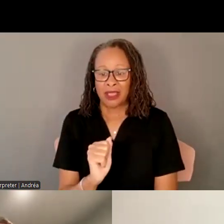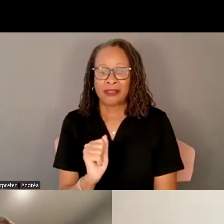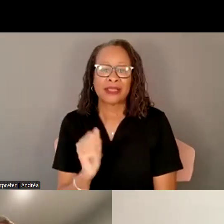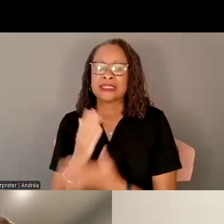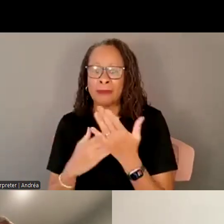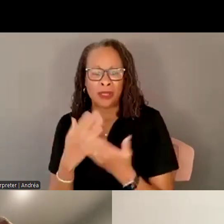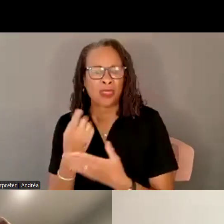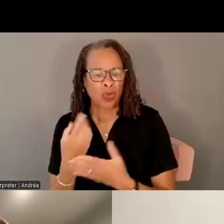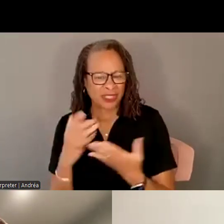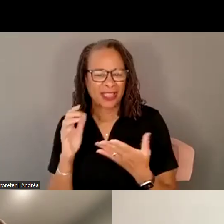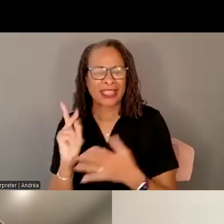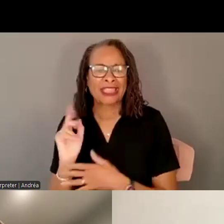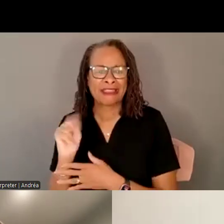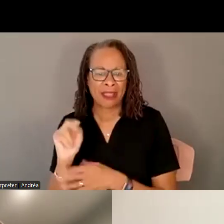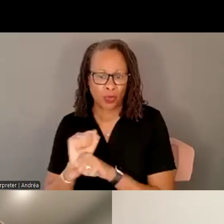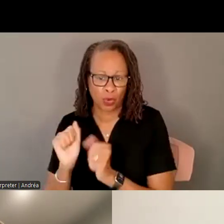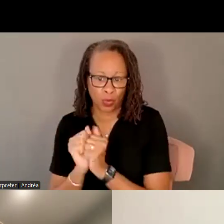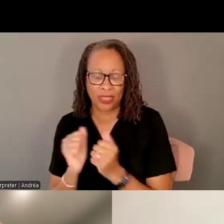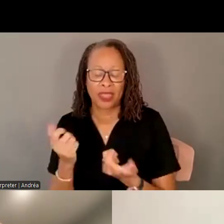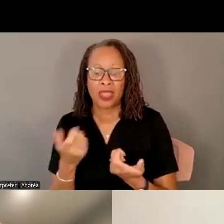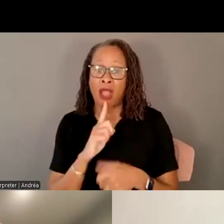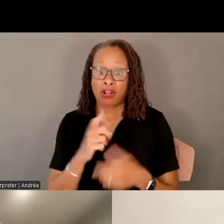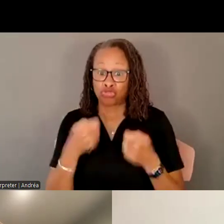are trying to achieve.